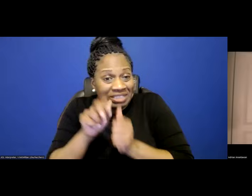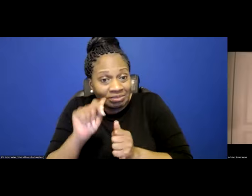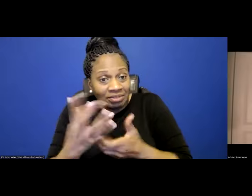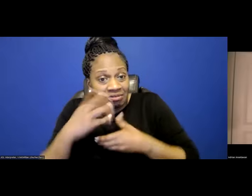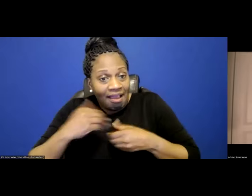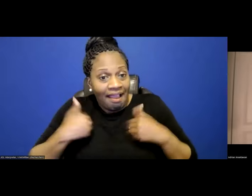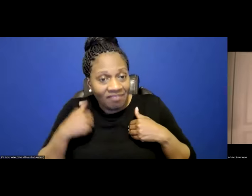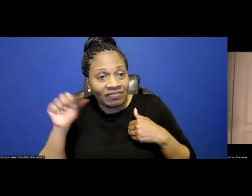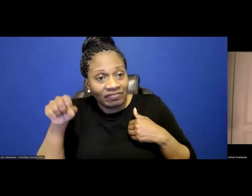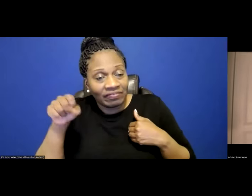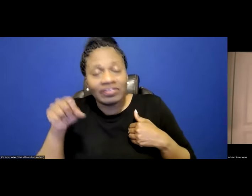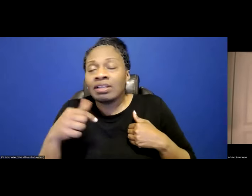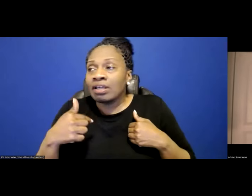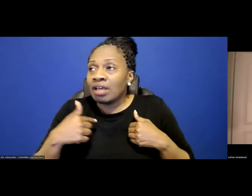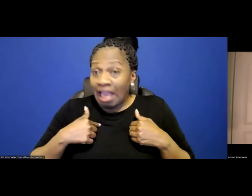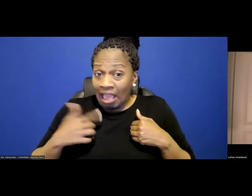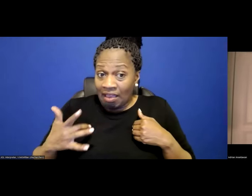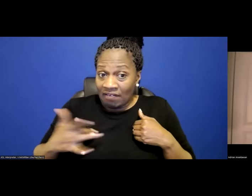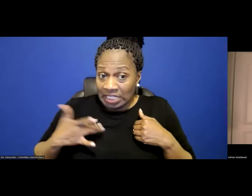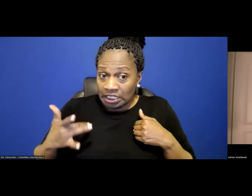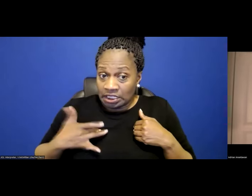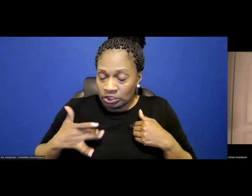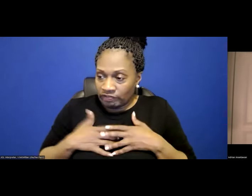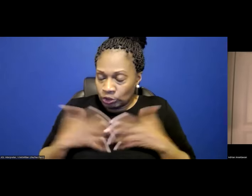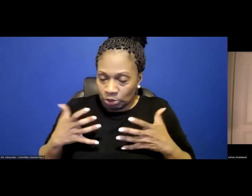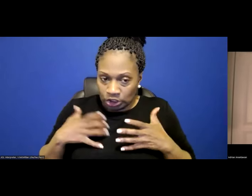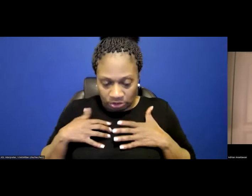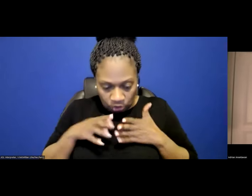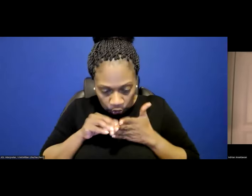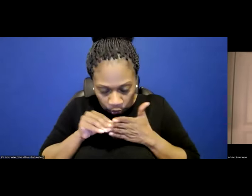and I feel like I have so much to learn and grow